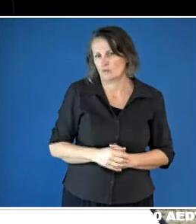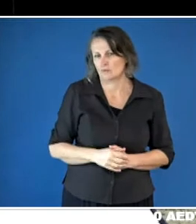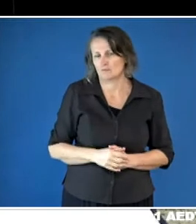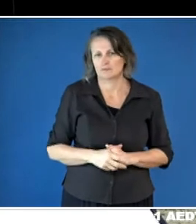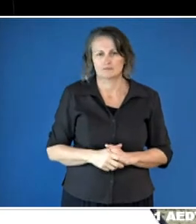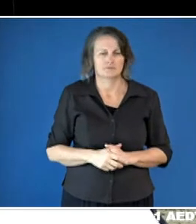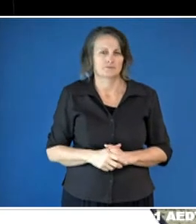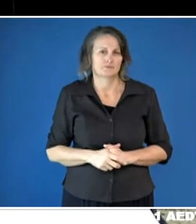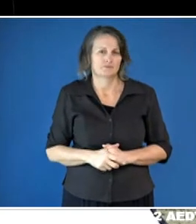Yes.